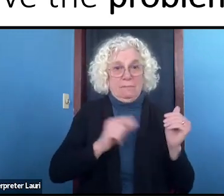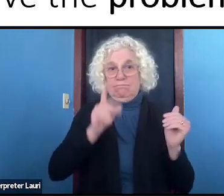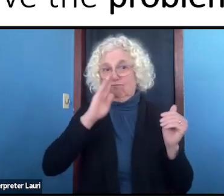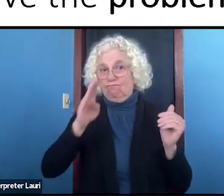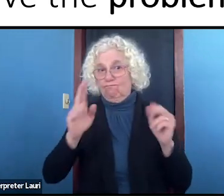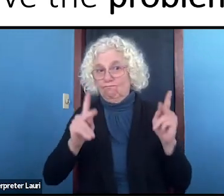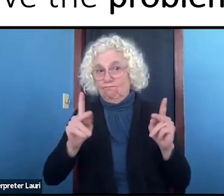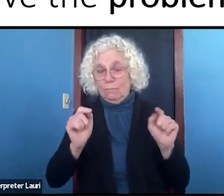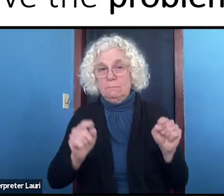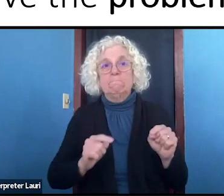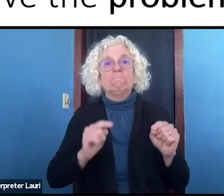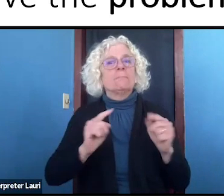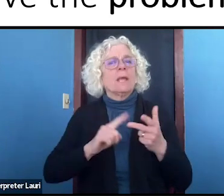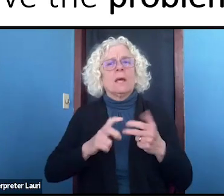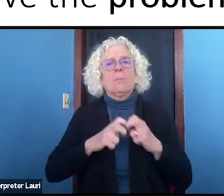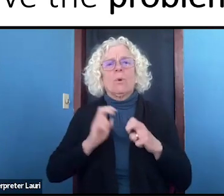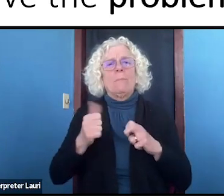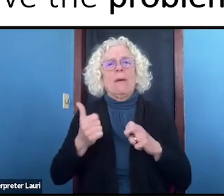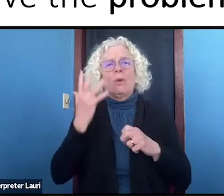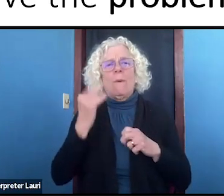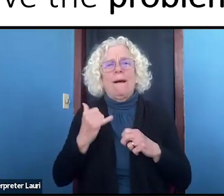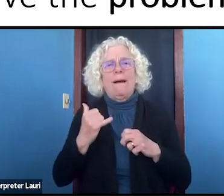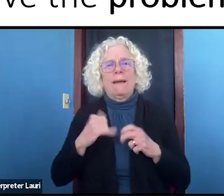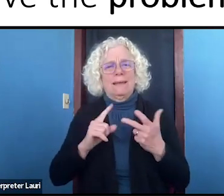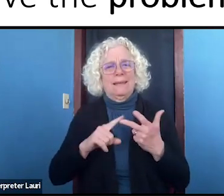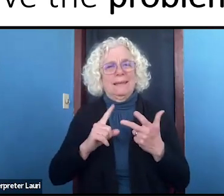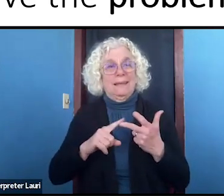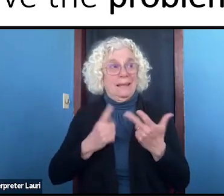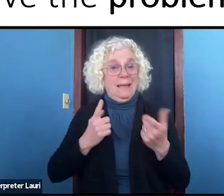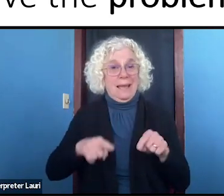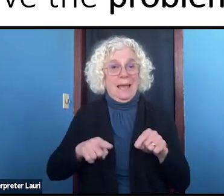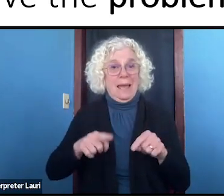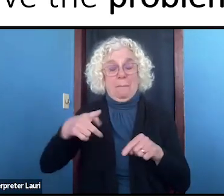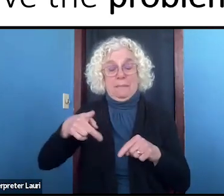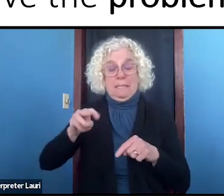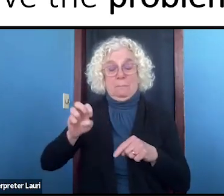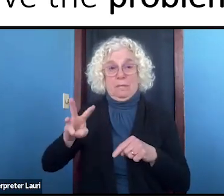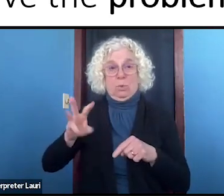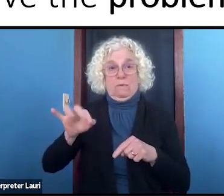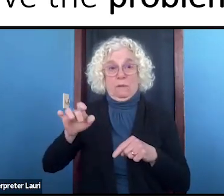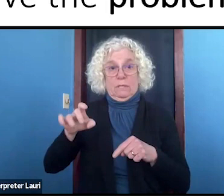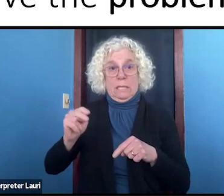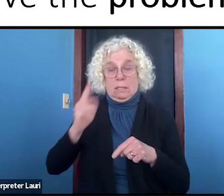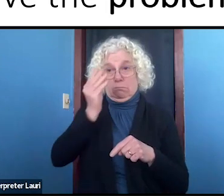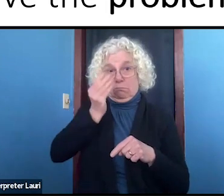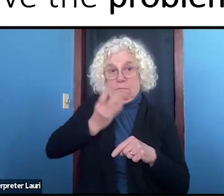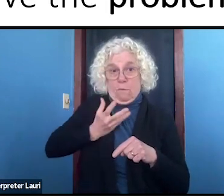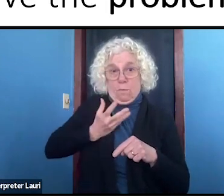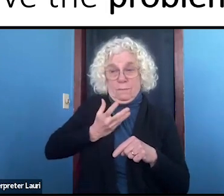America, we have a problem when we have a report from the Pew Foundation that documents that that